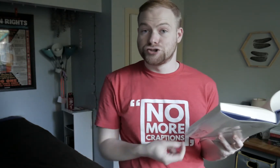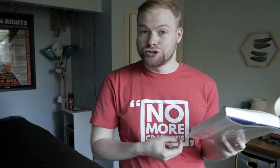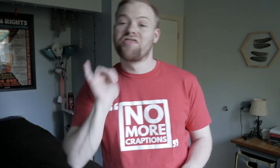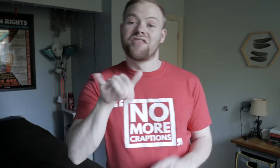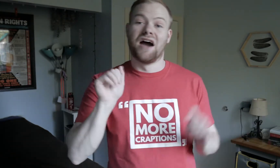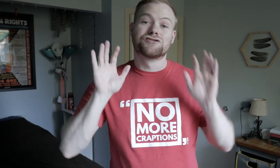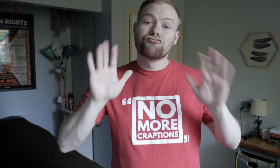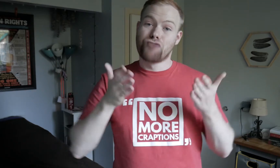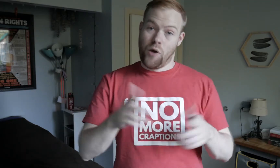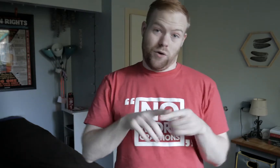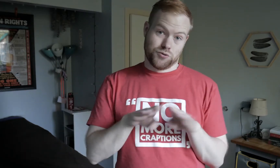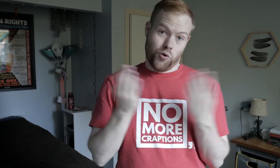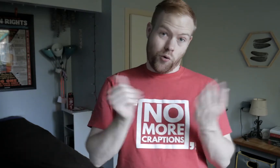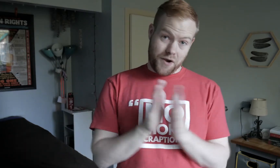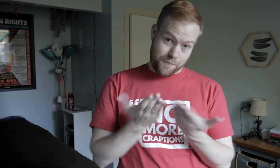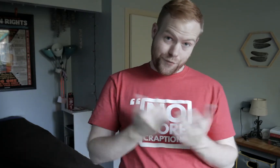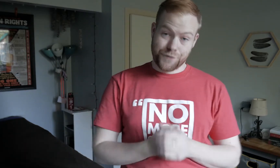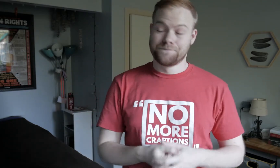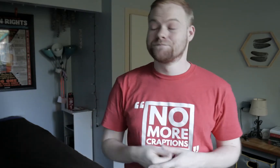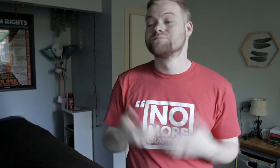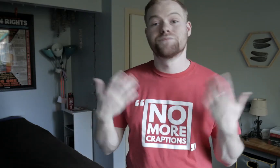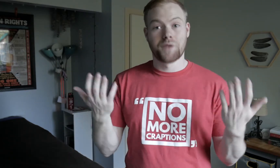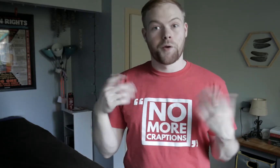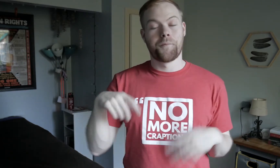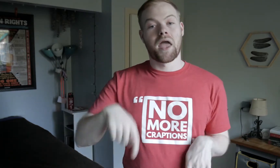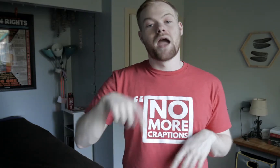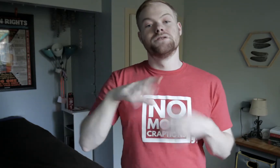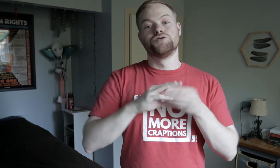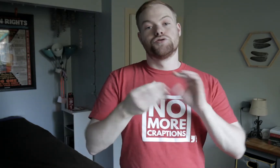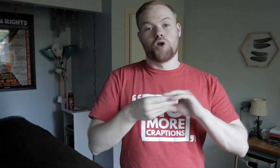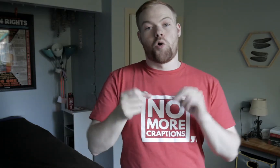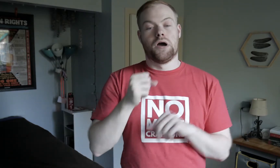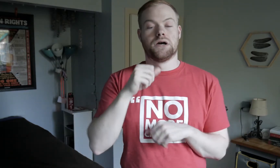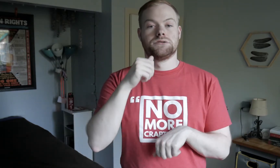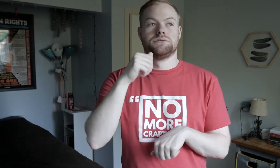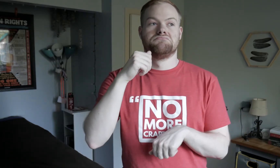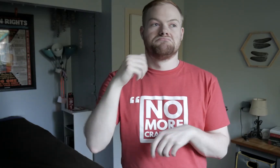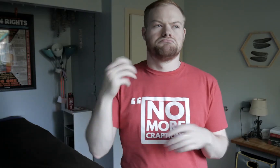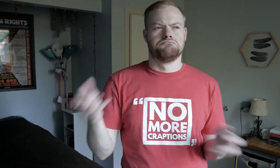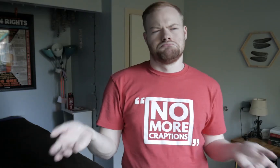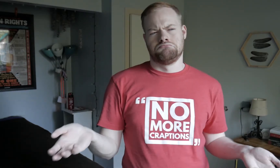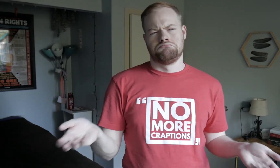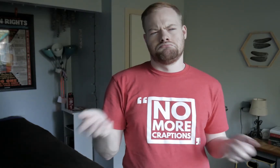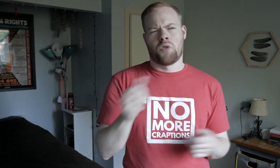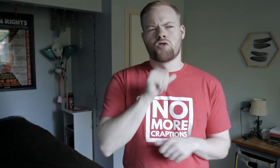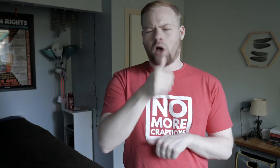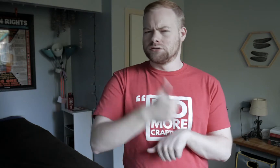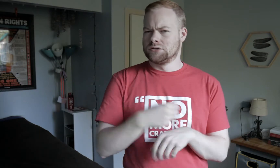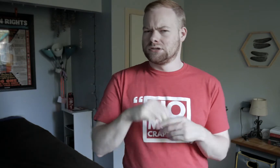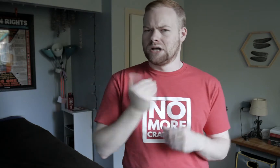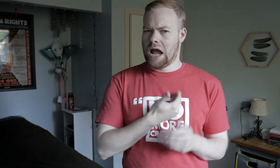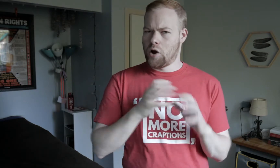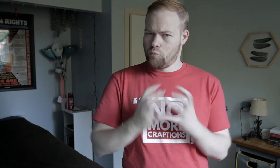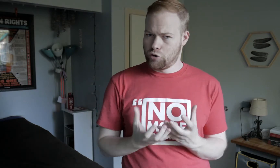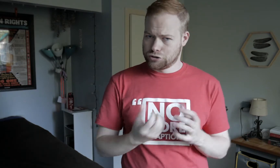That’s a great way to open a book. So. This story is not set in our world.